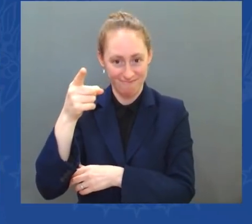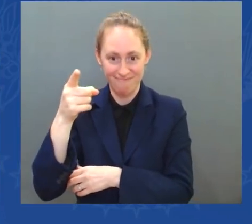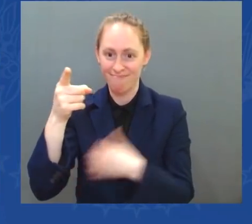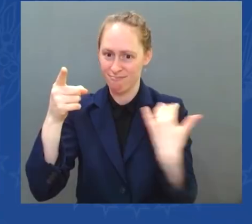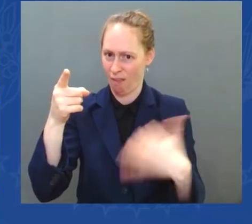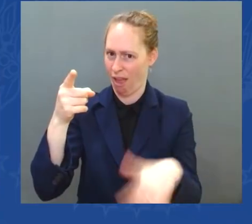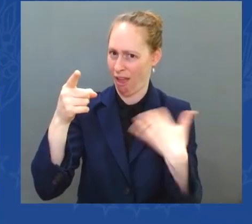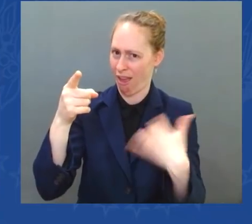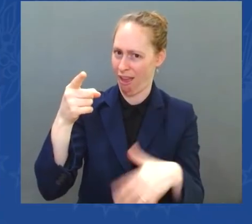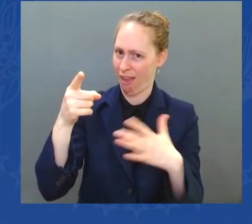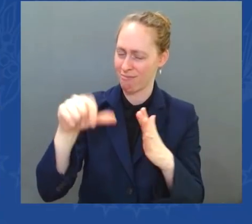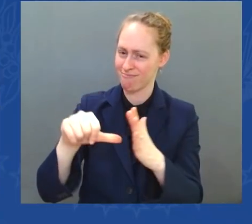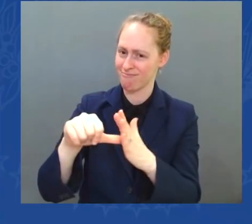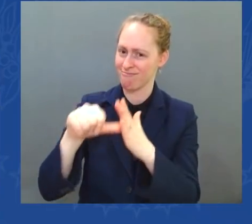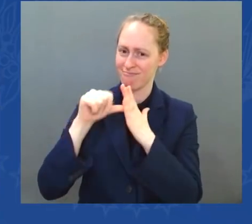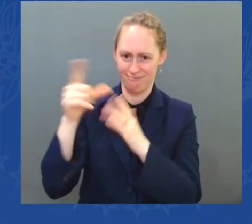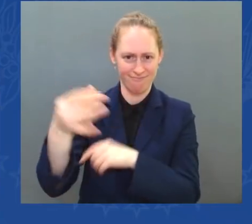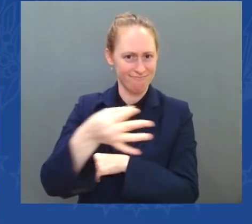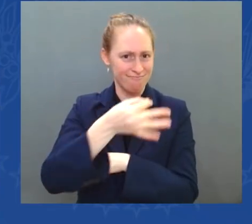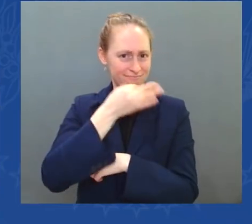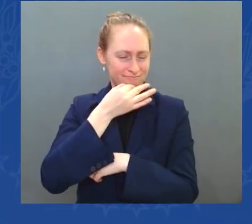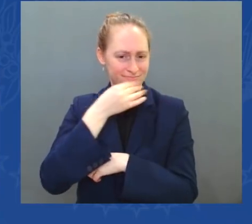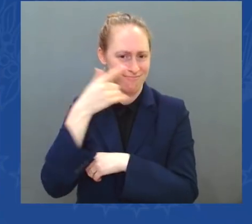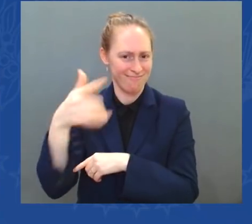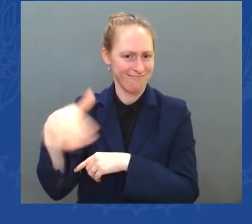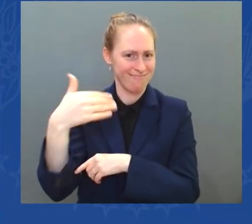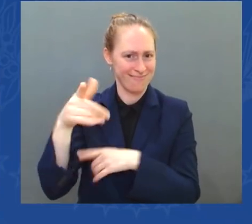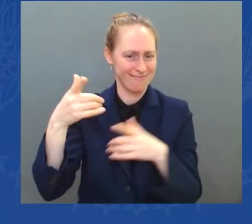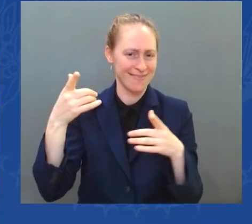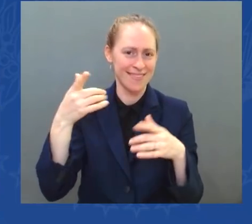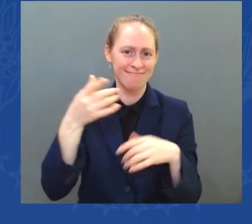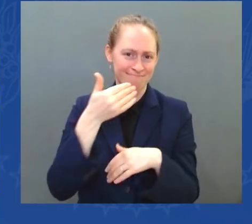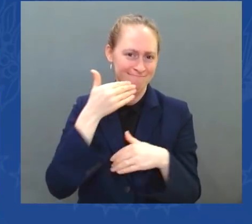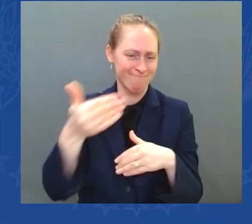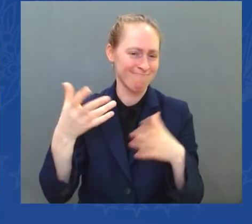at A&T and is a fierce champion of all HBCUs.